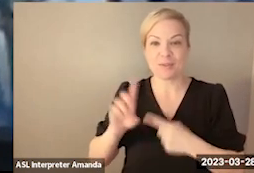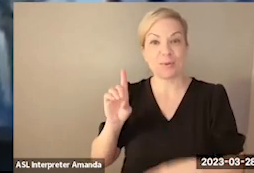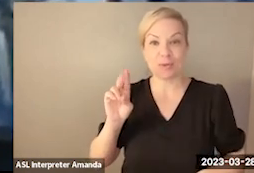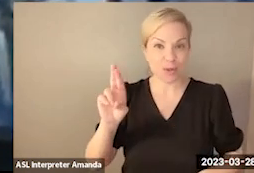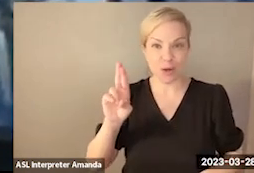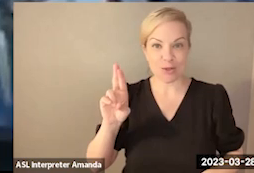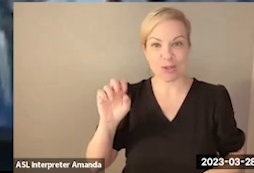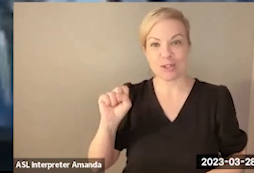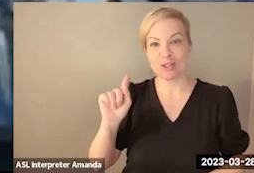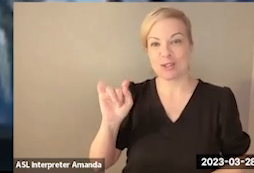Kimberly: Stein.